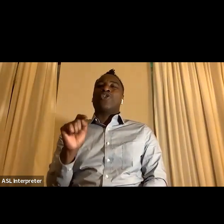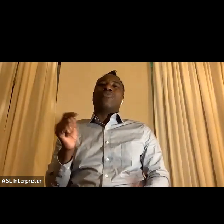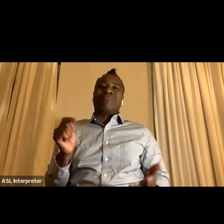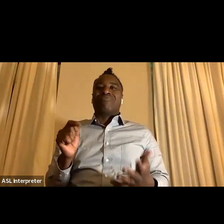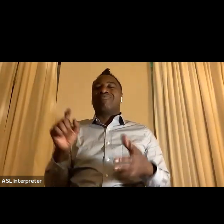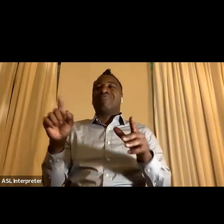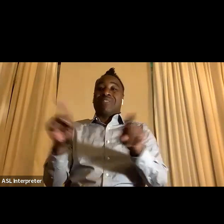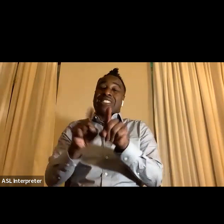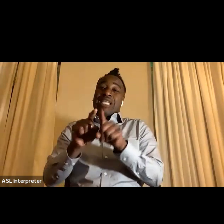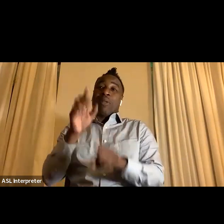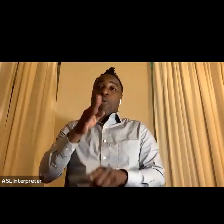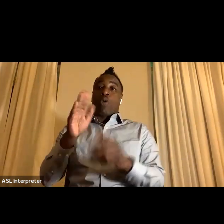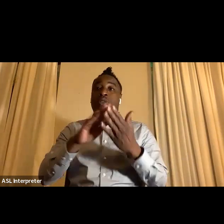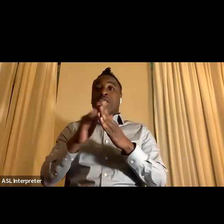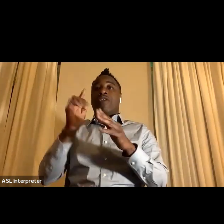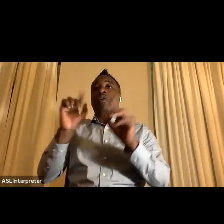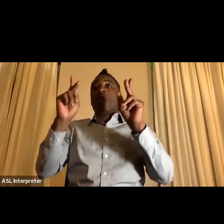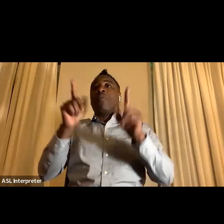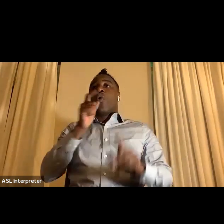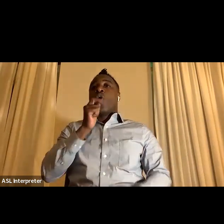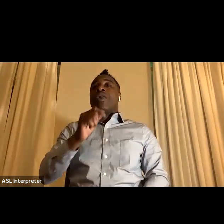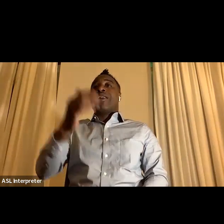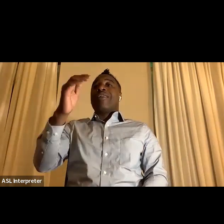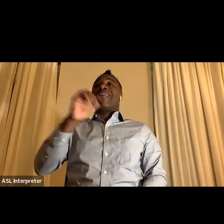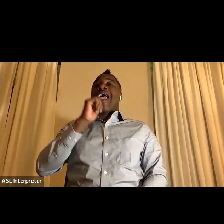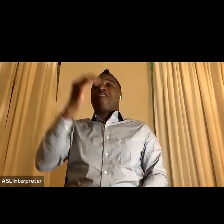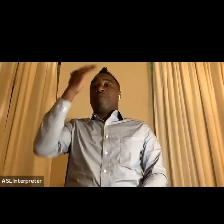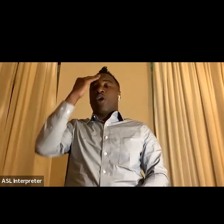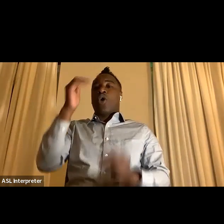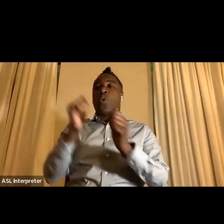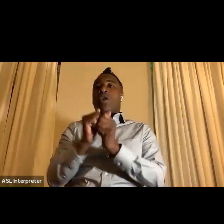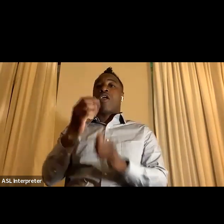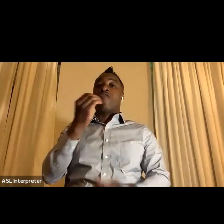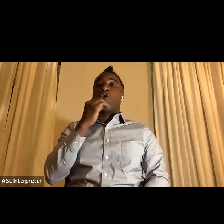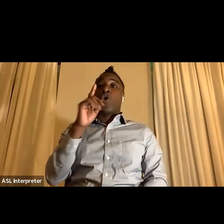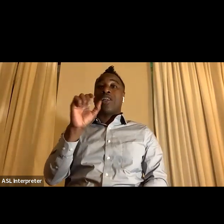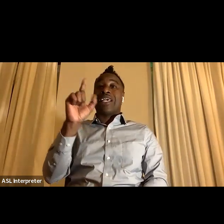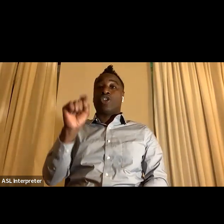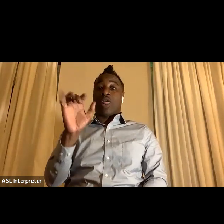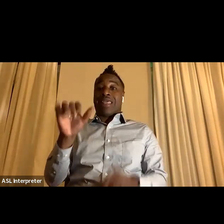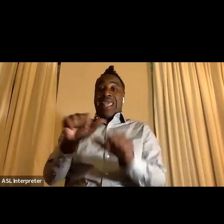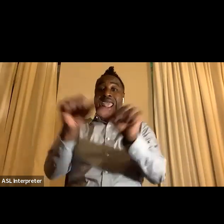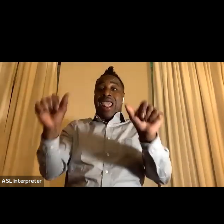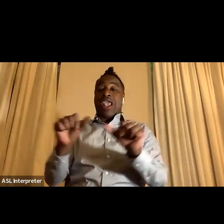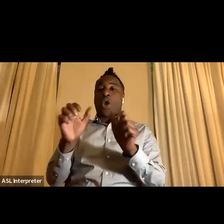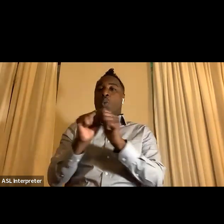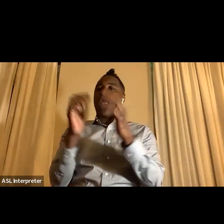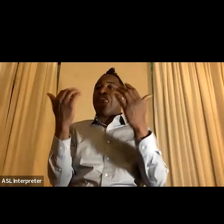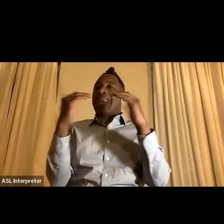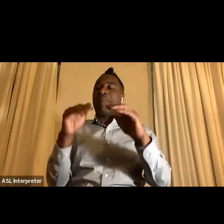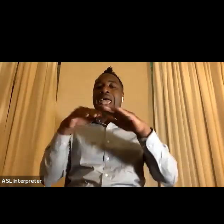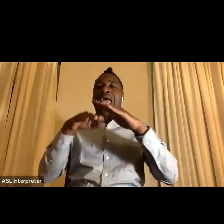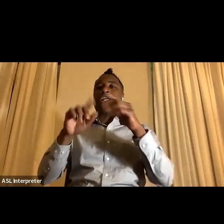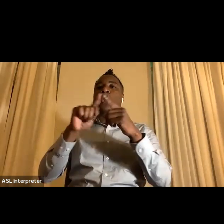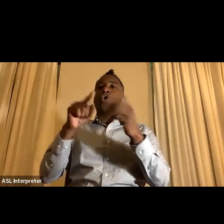For those of you unfamiliar with the term food, deserts are areas that are linked that have limited access to affordable and nutritious foods.